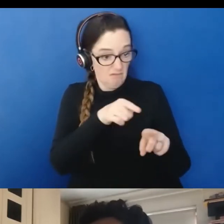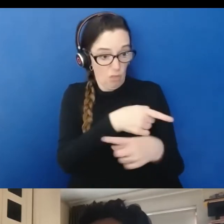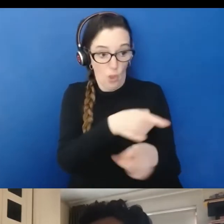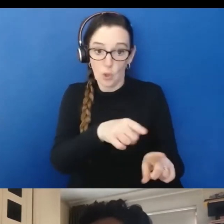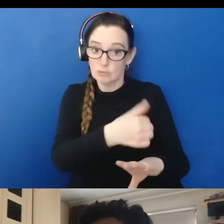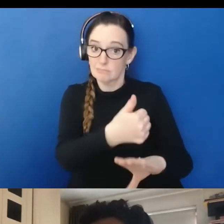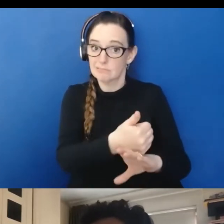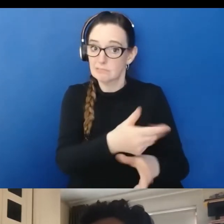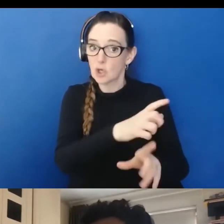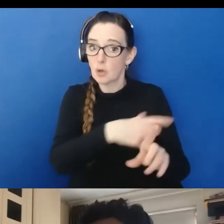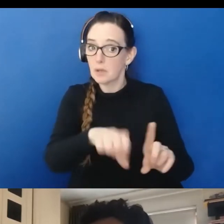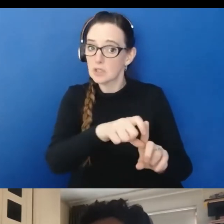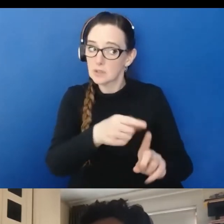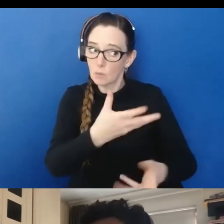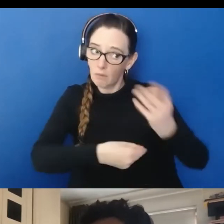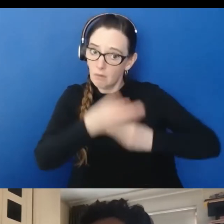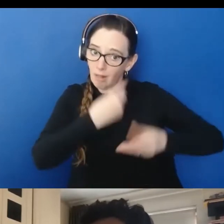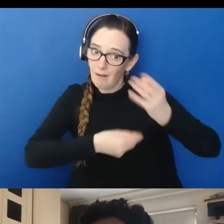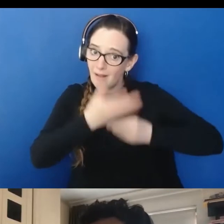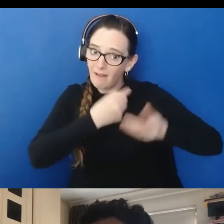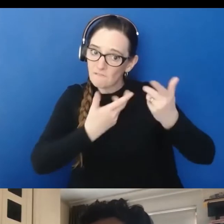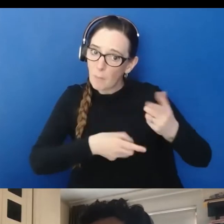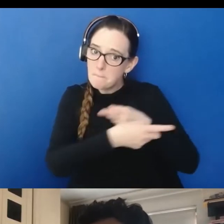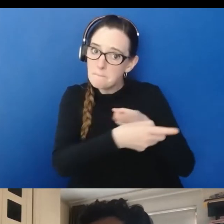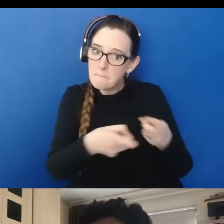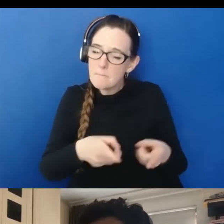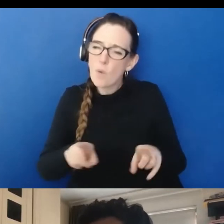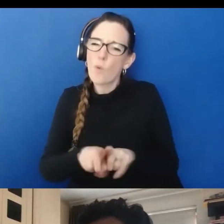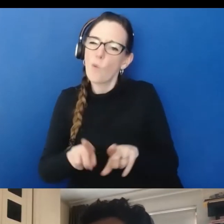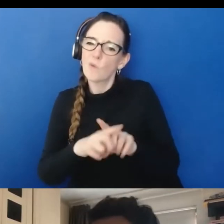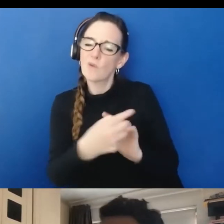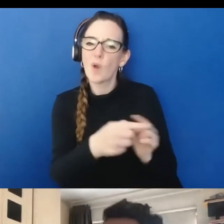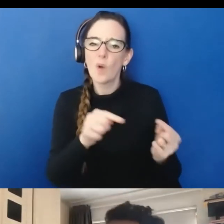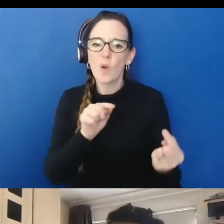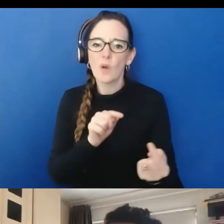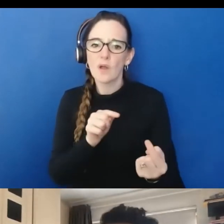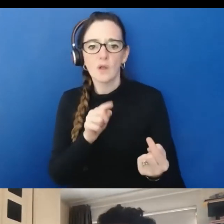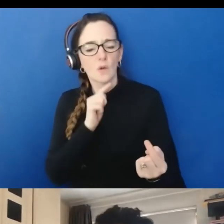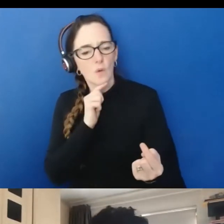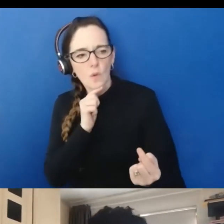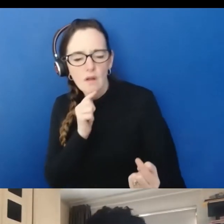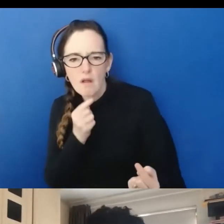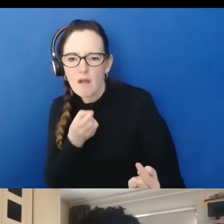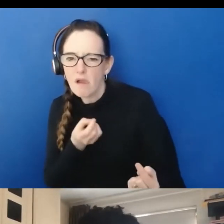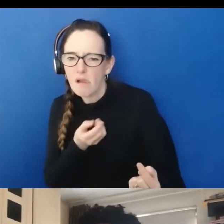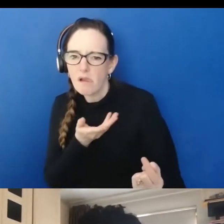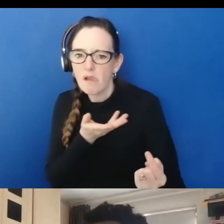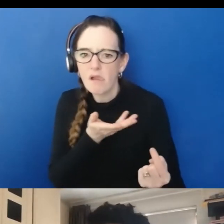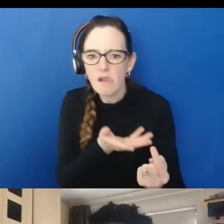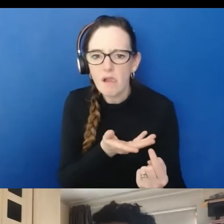but also in a way we infiltrate the possibility or the potential of doing things through that practice.